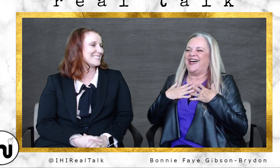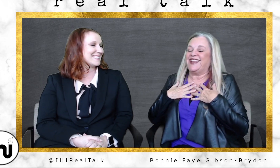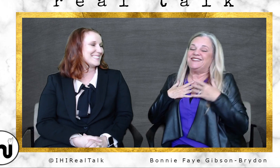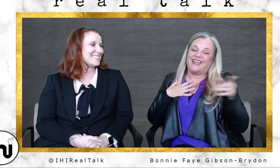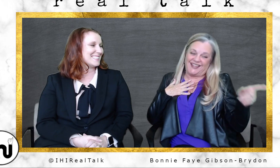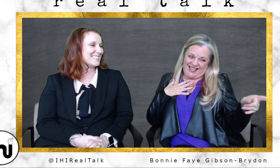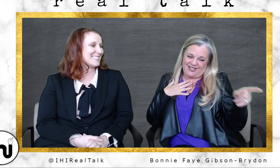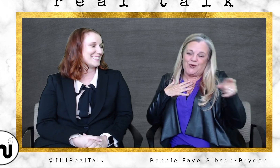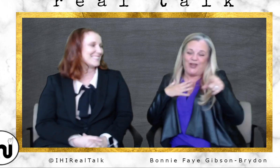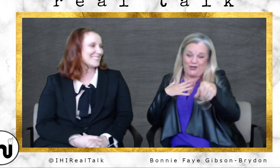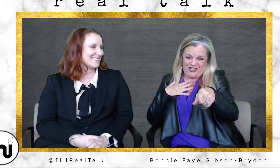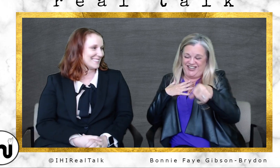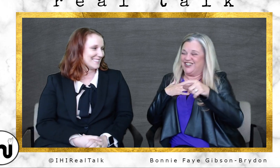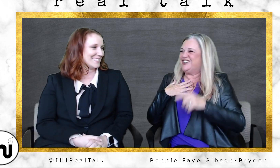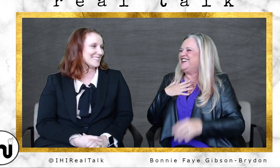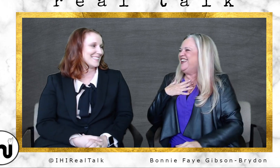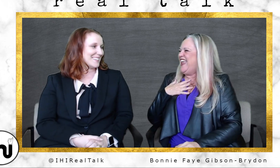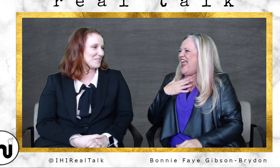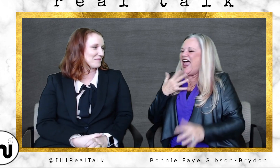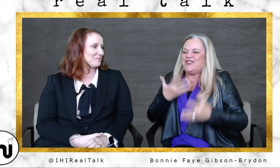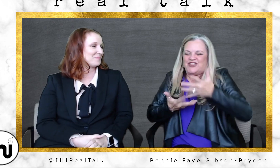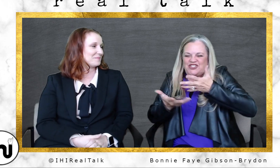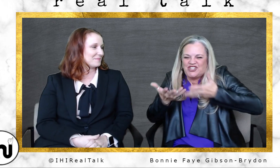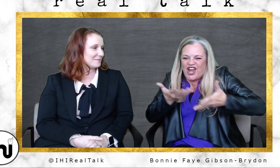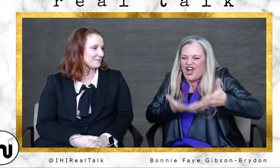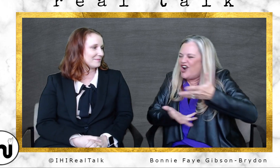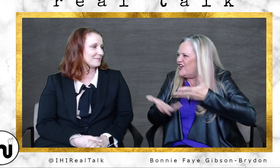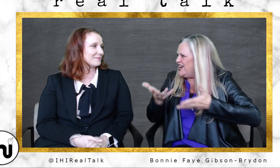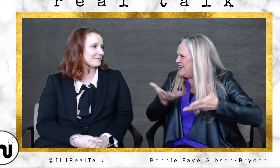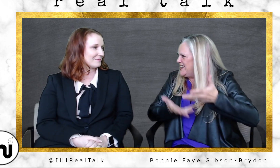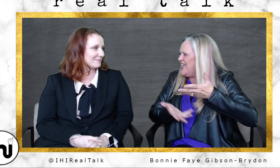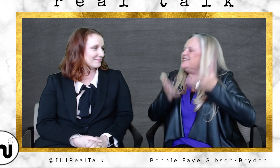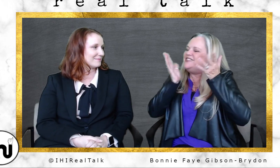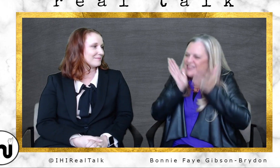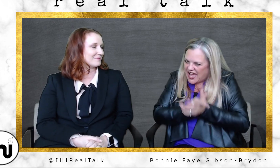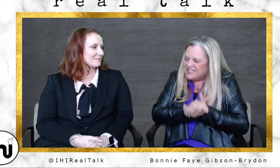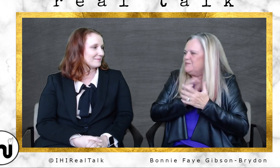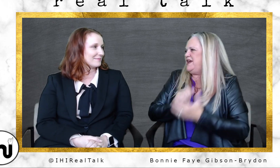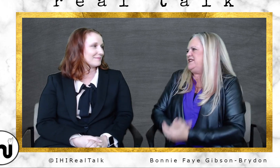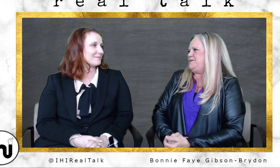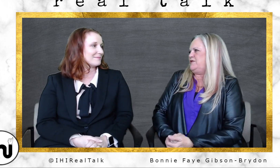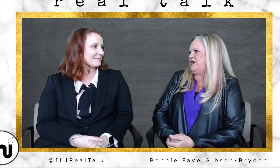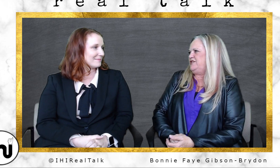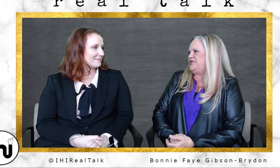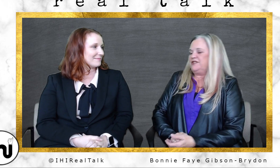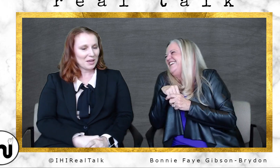said, "And that's why you're here." And the sharing that's my inspiration.